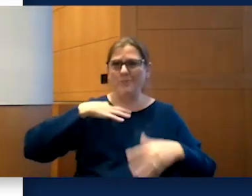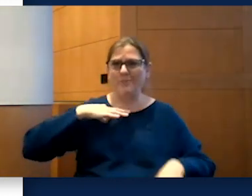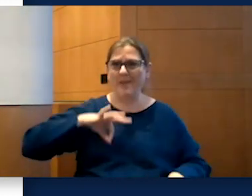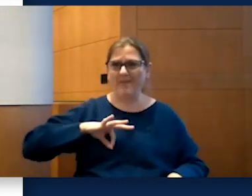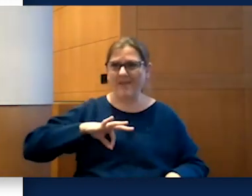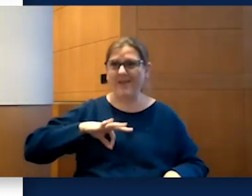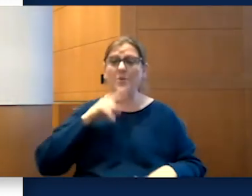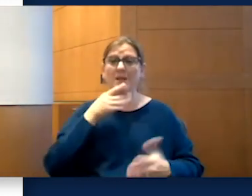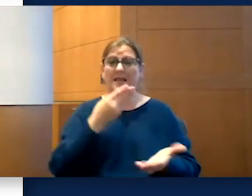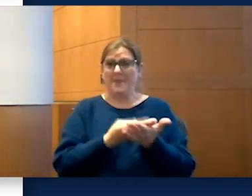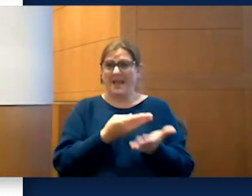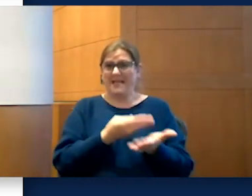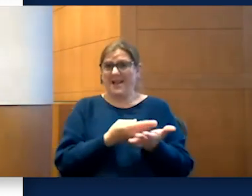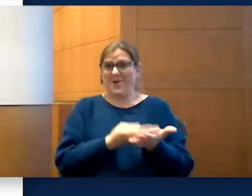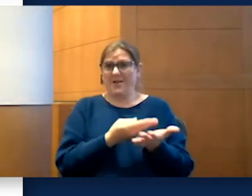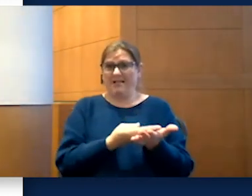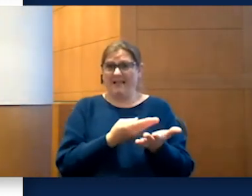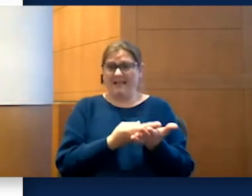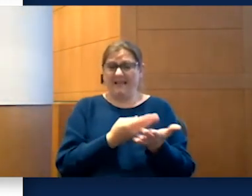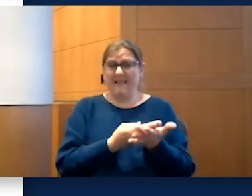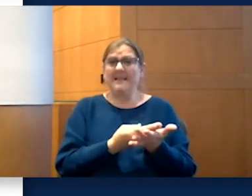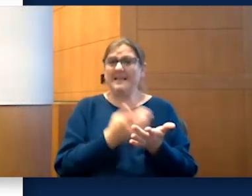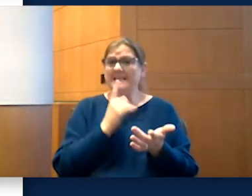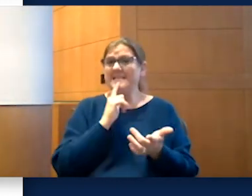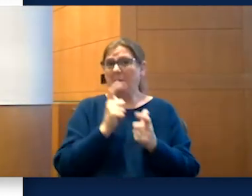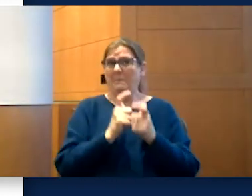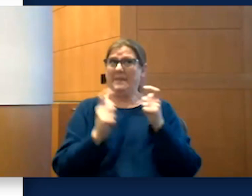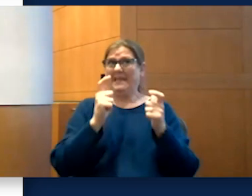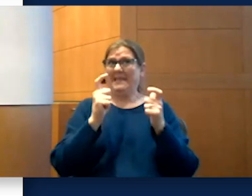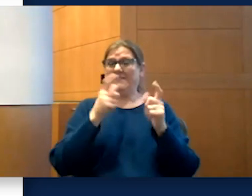Monetarily, apparently there's a big thing with gaming where you can -- I don't totally understand it, but people like to watch other people play video games instead of playing themselves. So, there's money to be made there, if you stream yourself on social media.